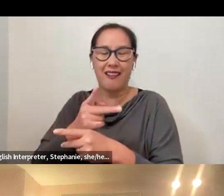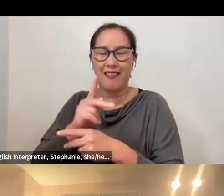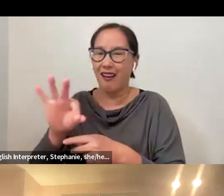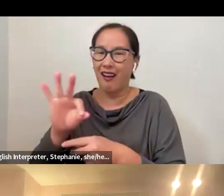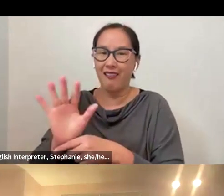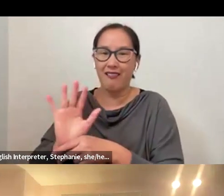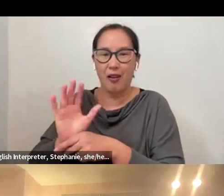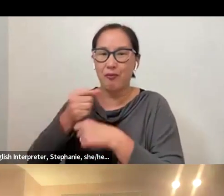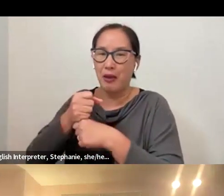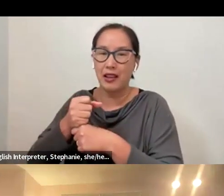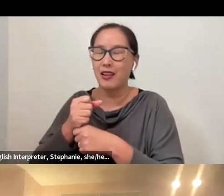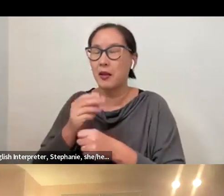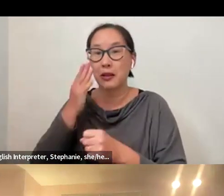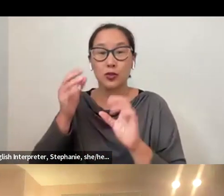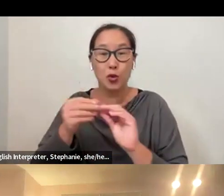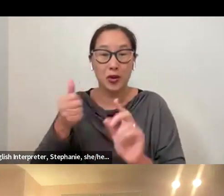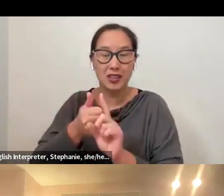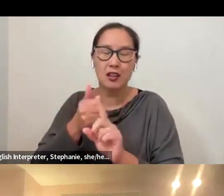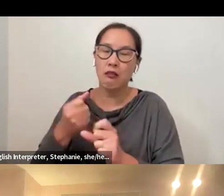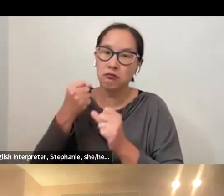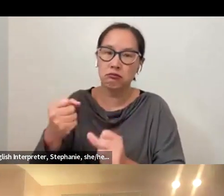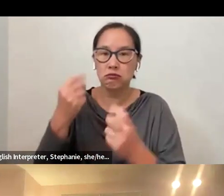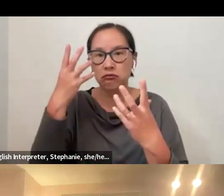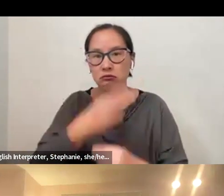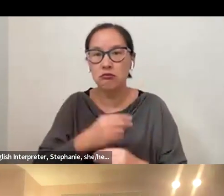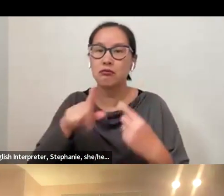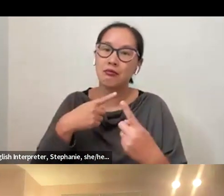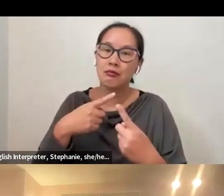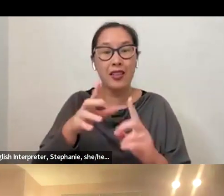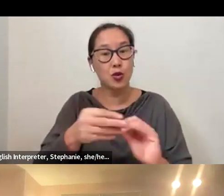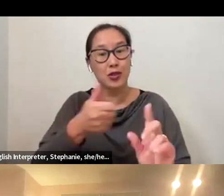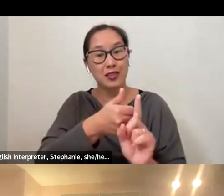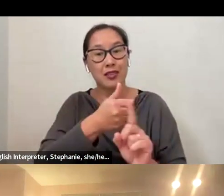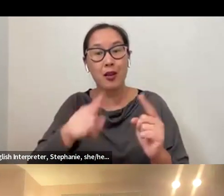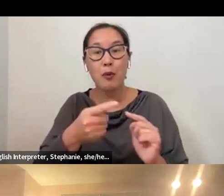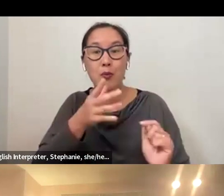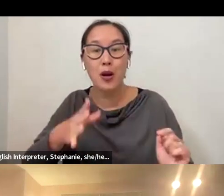And the story is, about women who have suffered from, acid attacks,